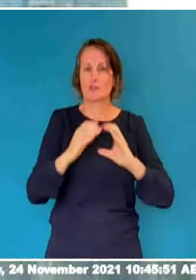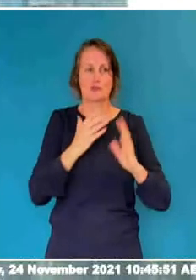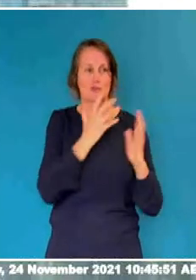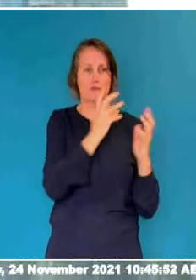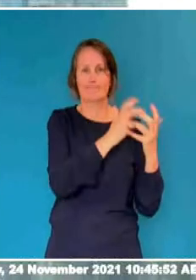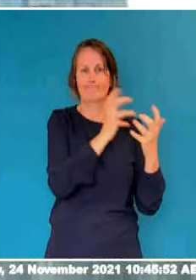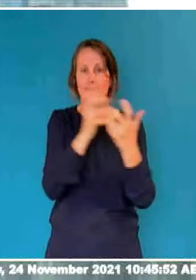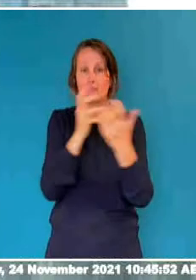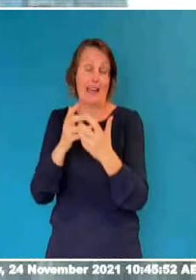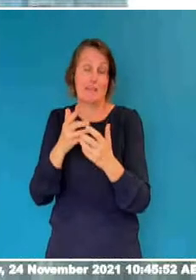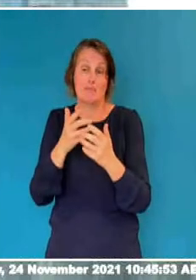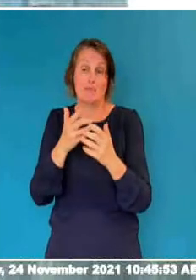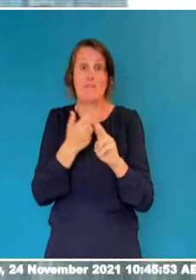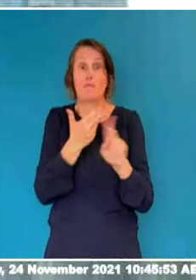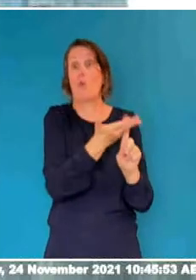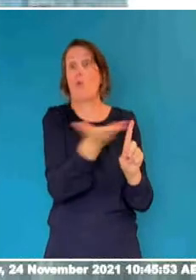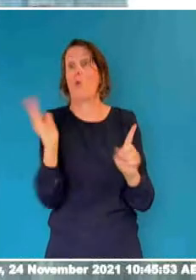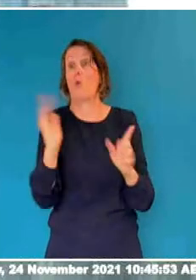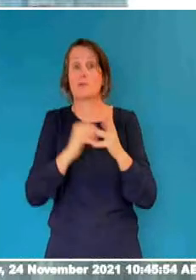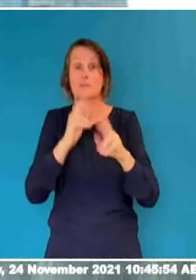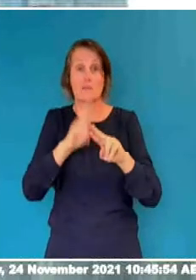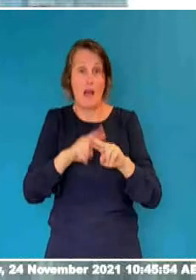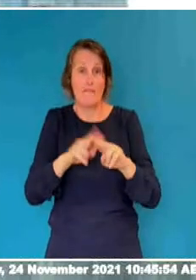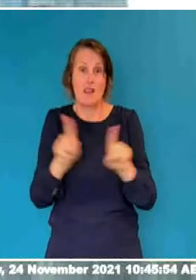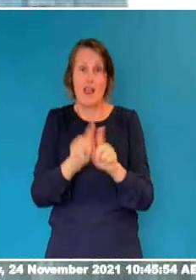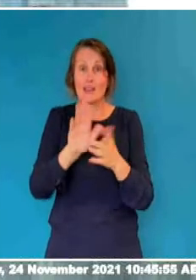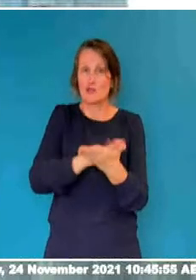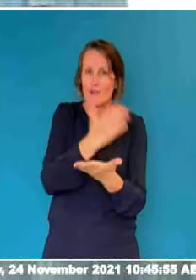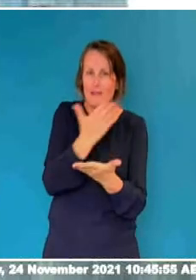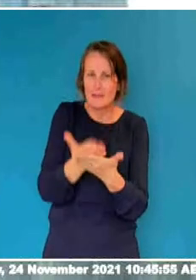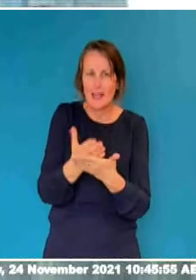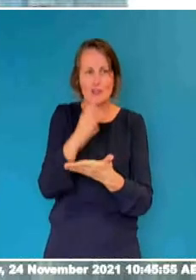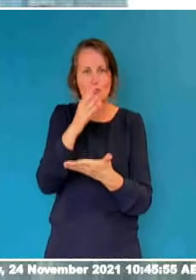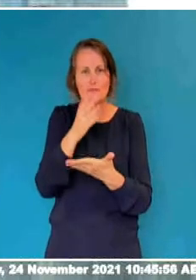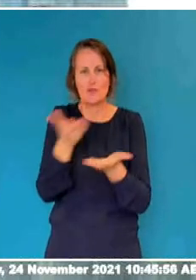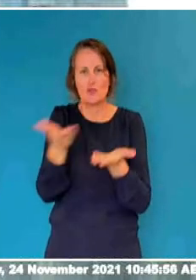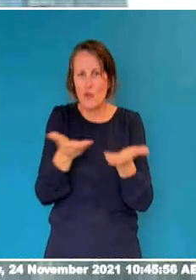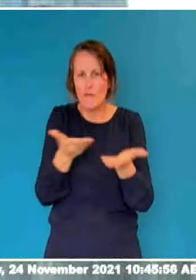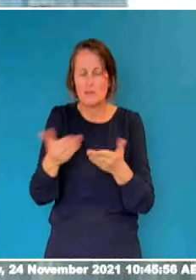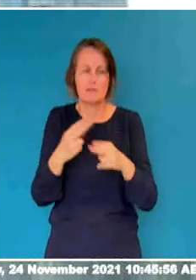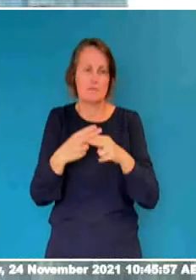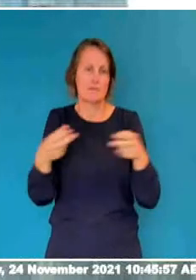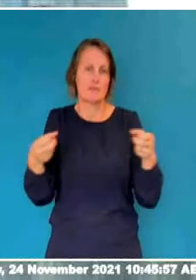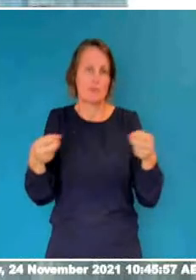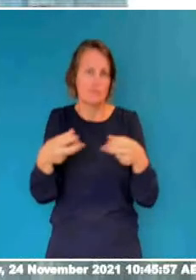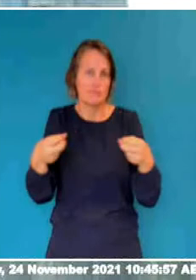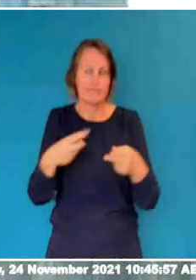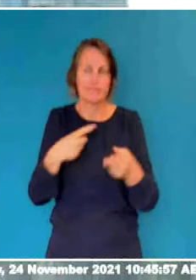So where there is translation services, there is recordings, captioning, all those